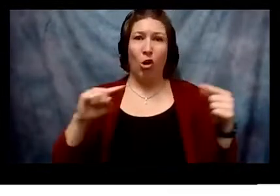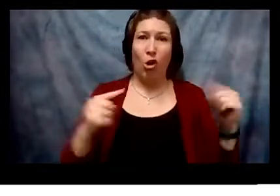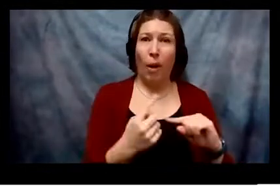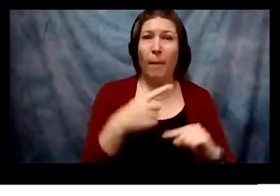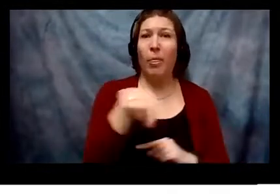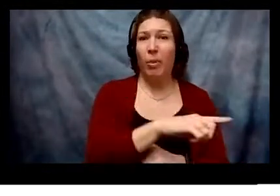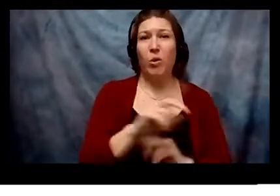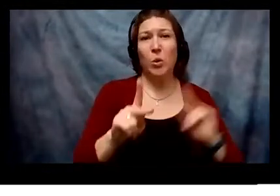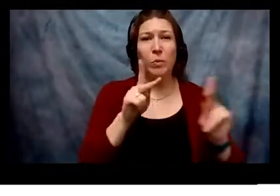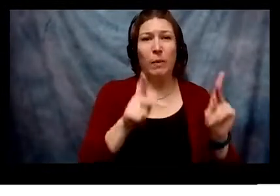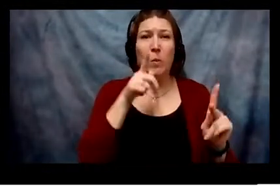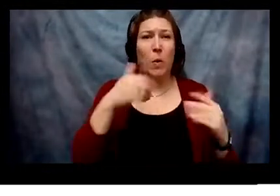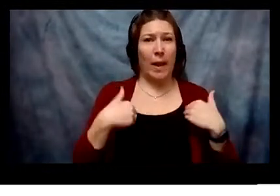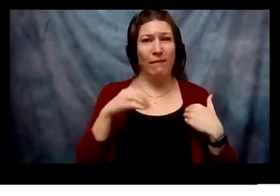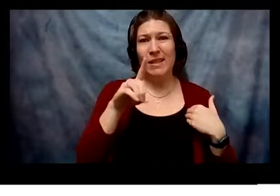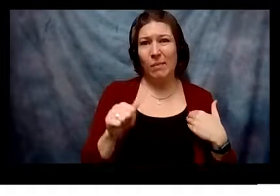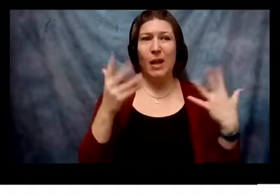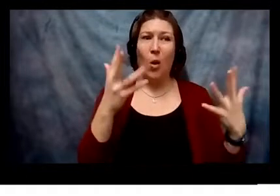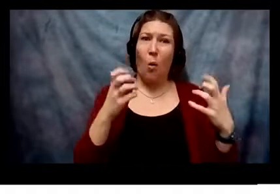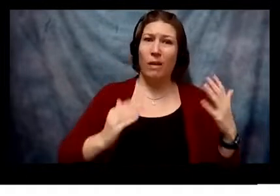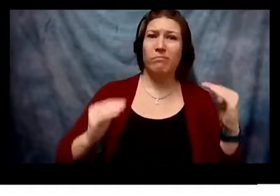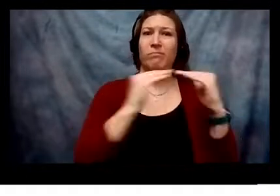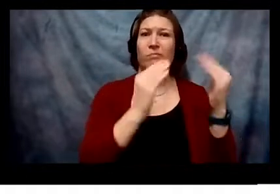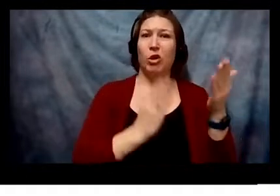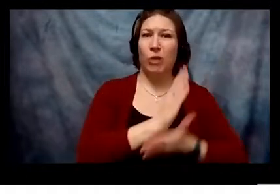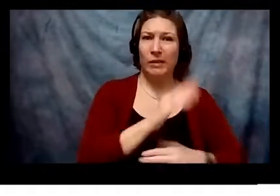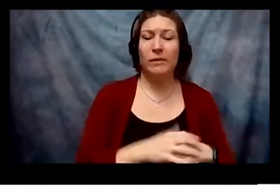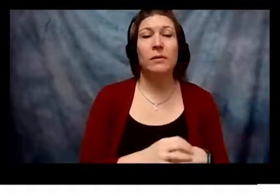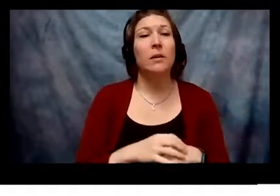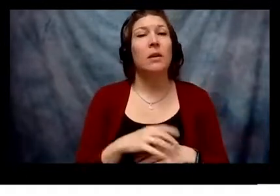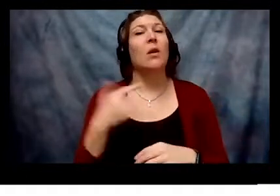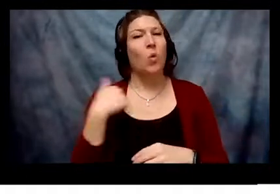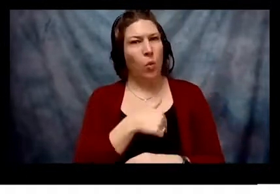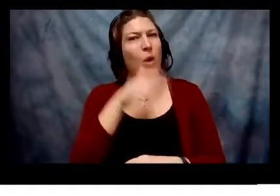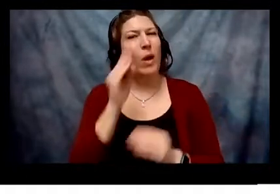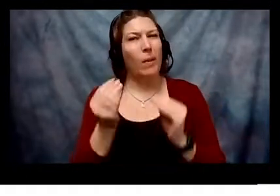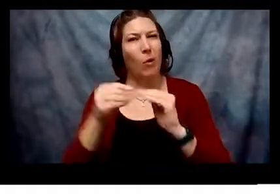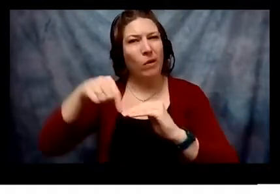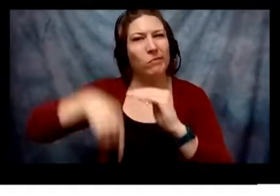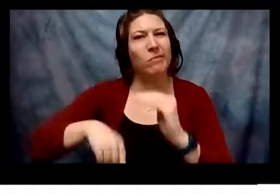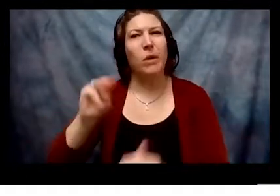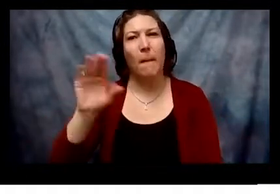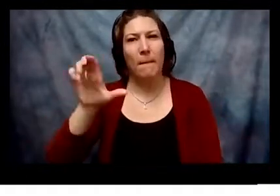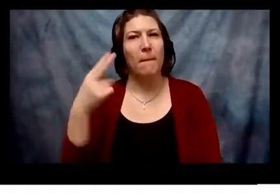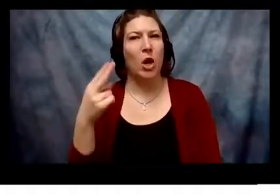Disability Justice. And again, we will address that fully on March 30th. Our overall